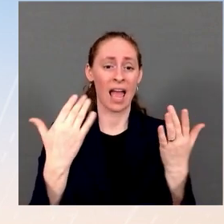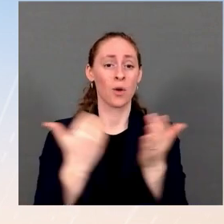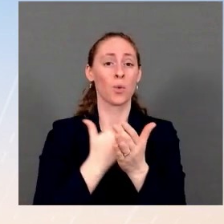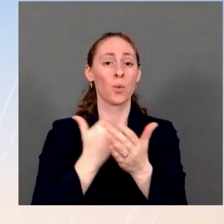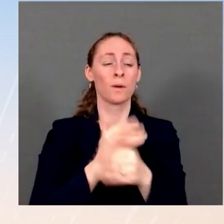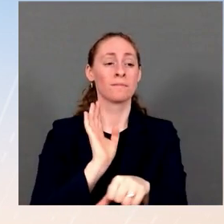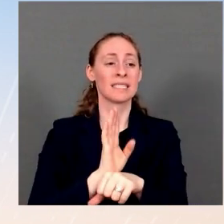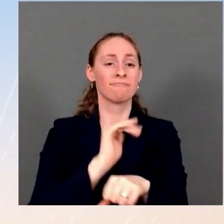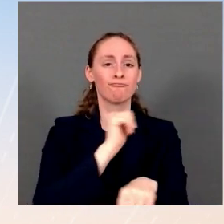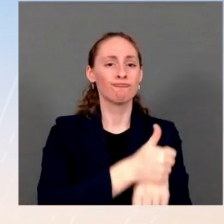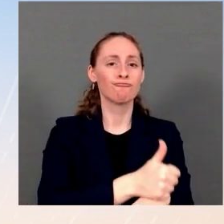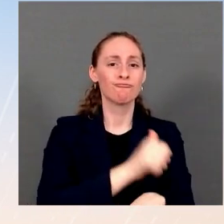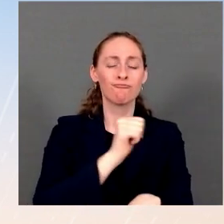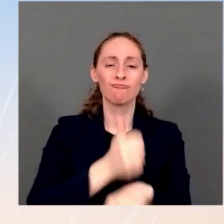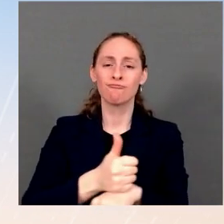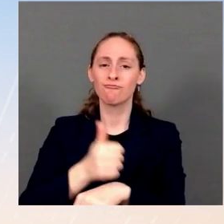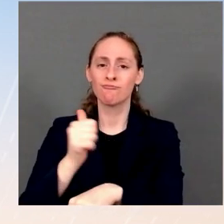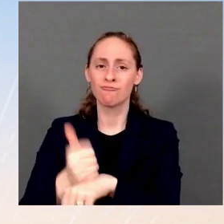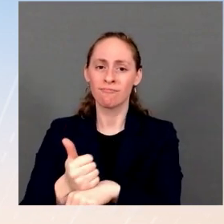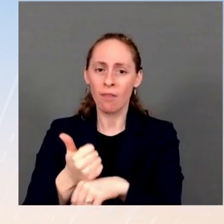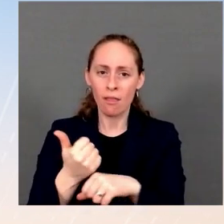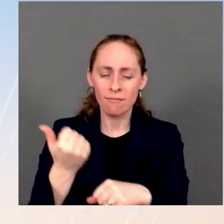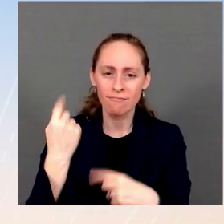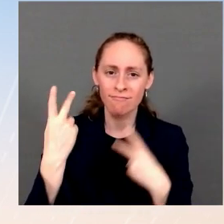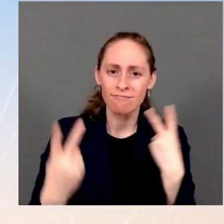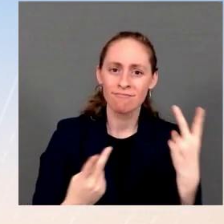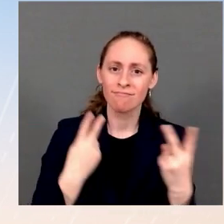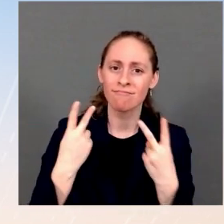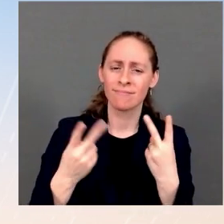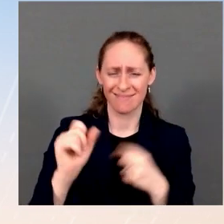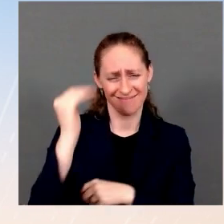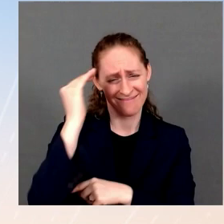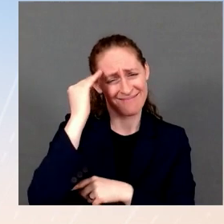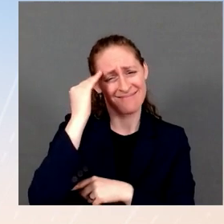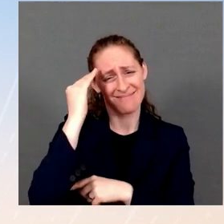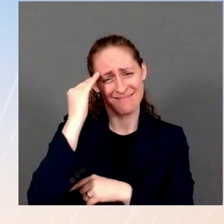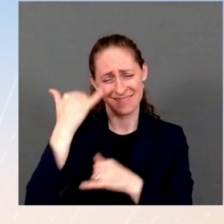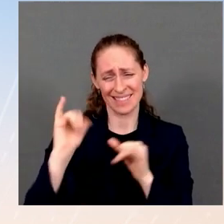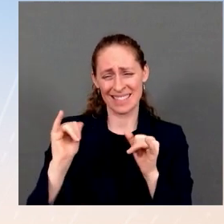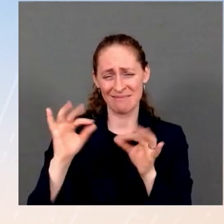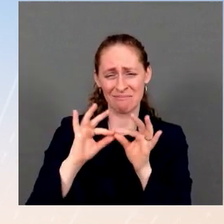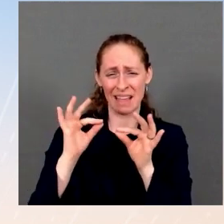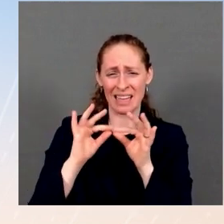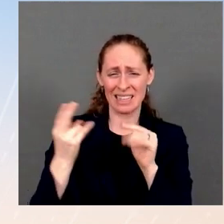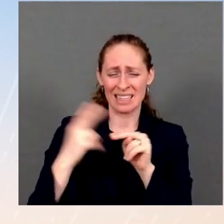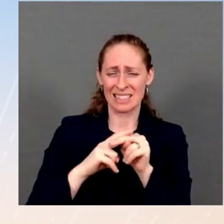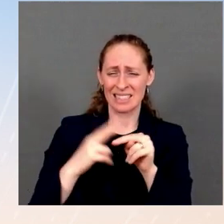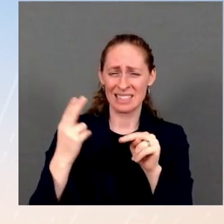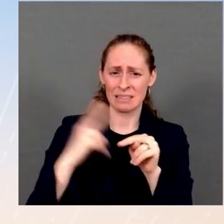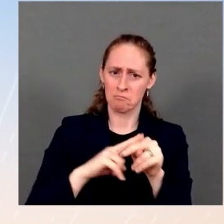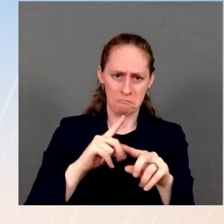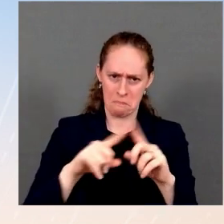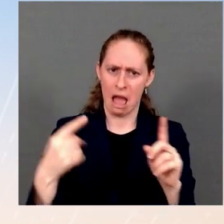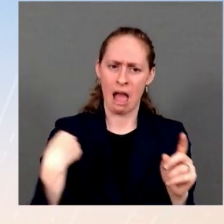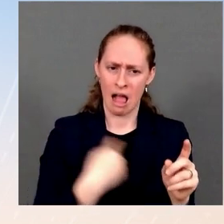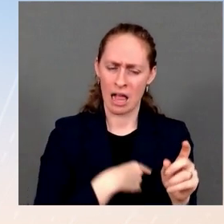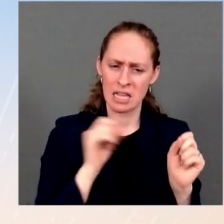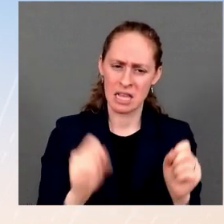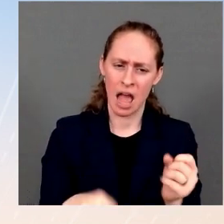from a strength of position. President Biden has taken strong, progressive measures to combat these challenges